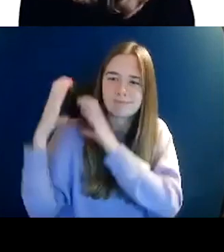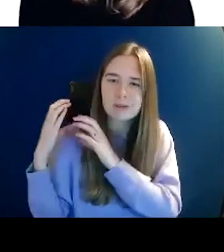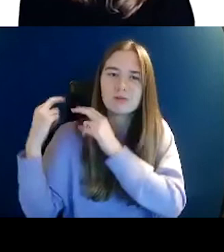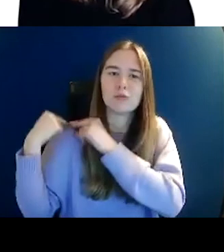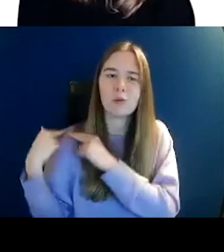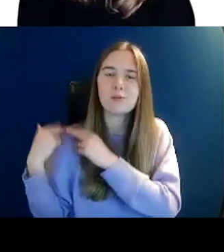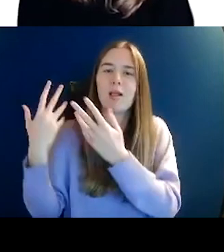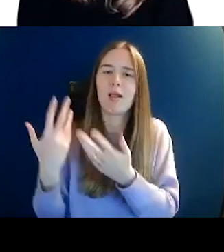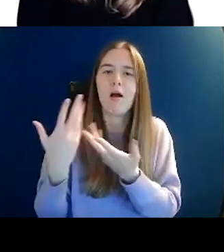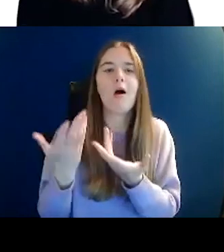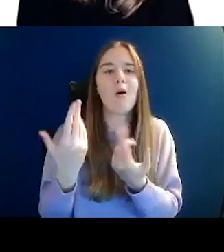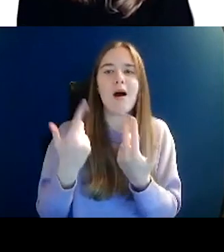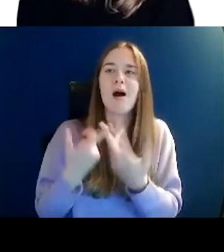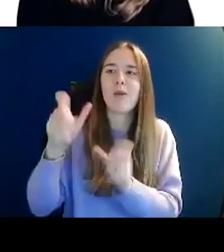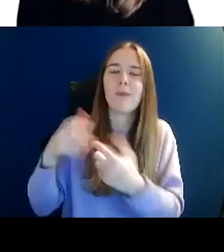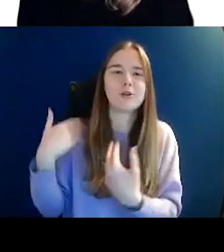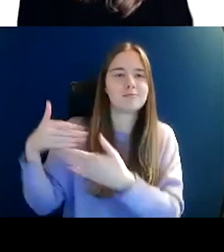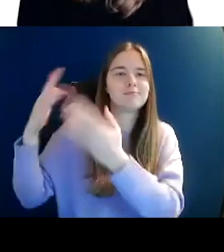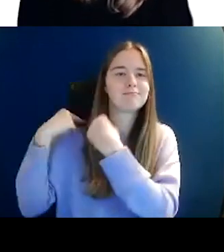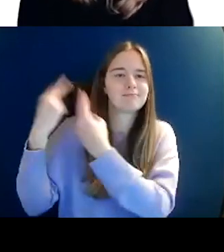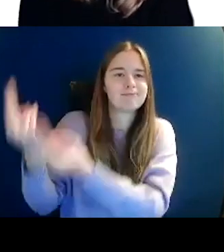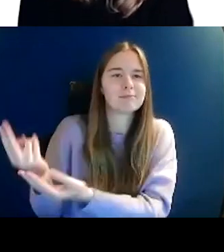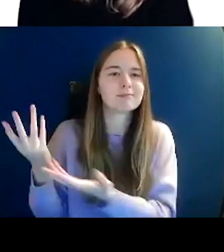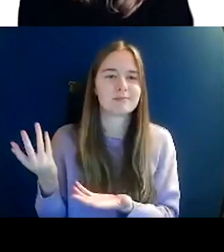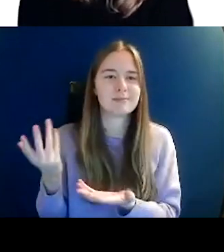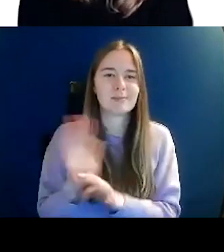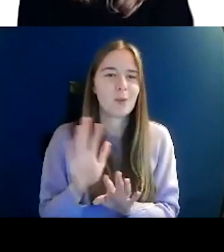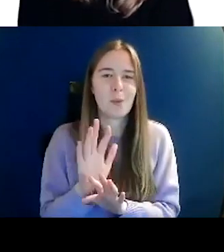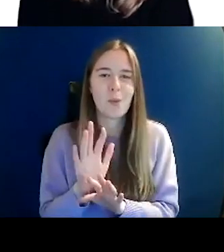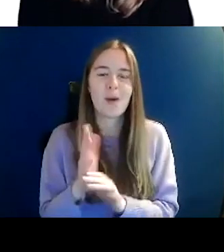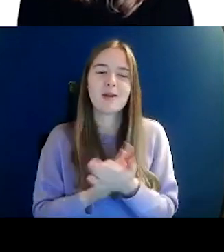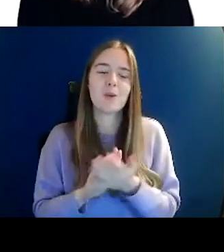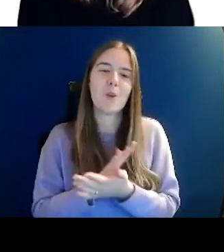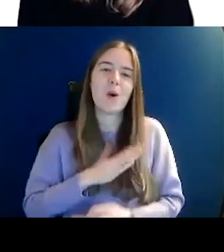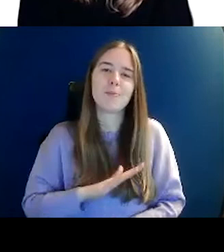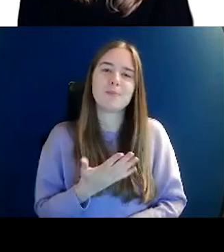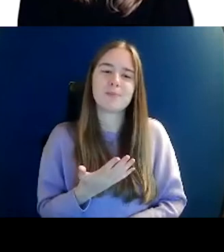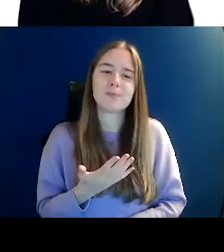'cause oh well, somebody else will do that. It's almost about bearing,